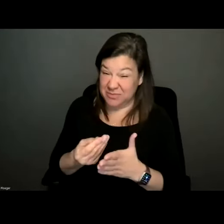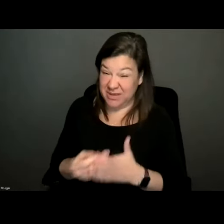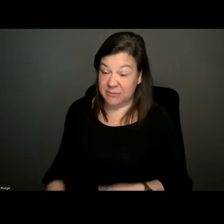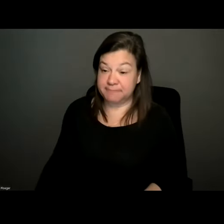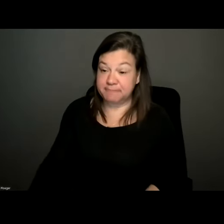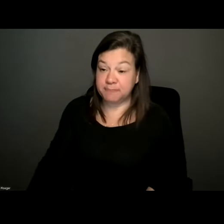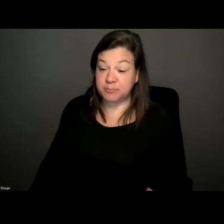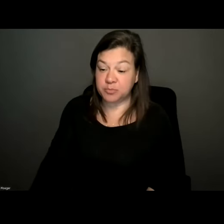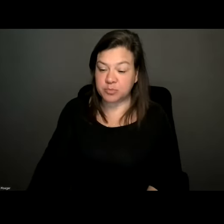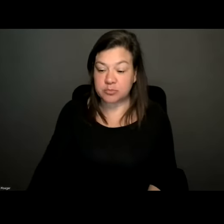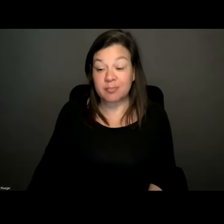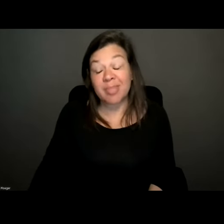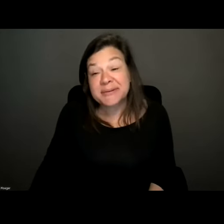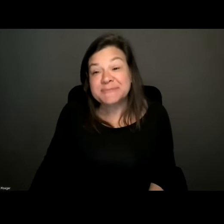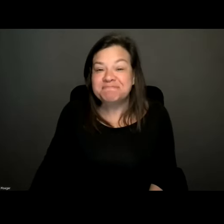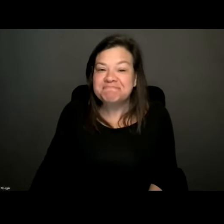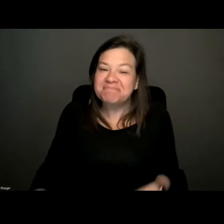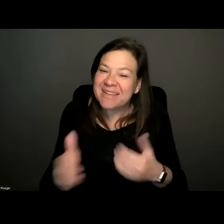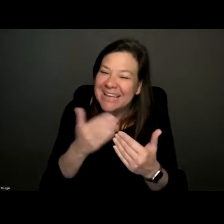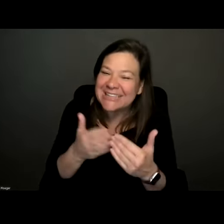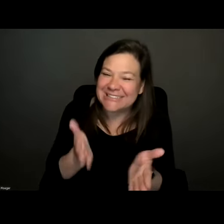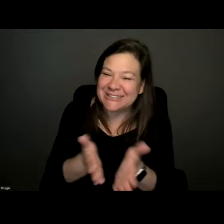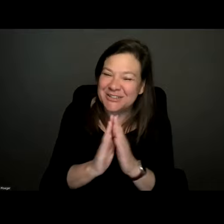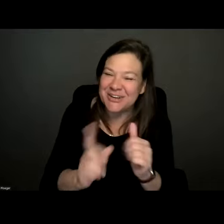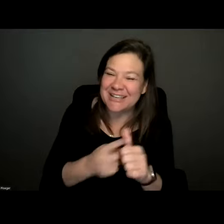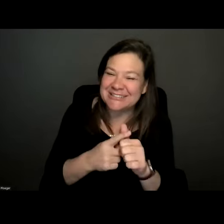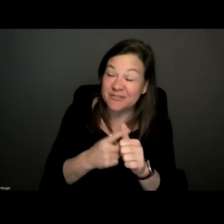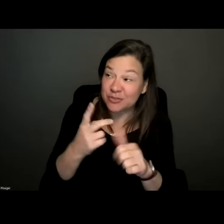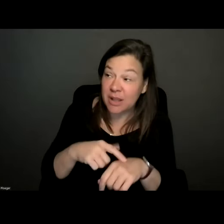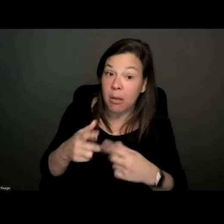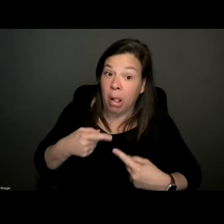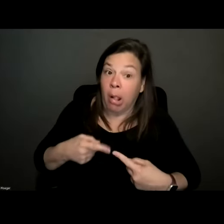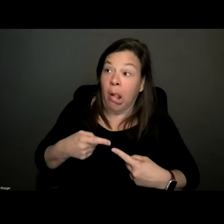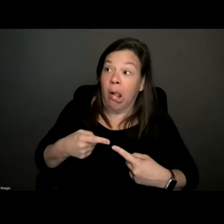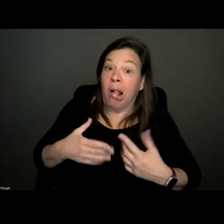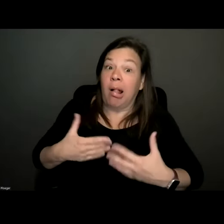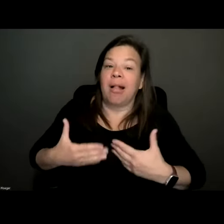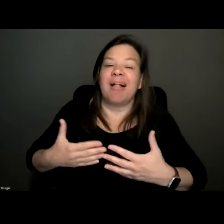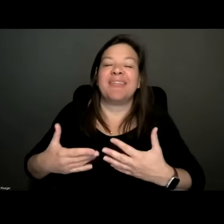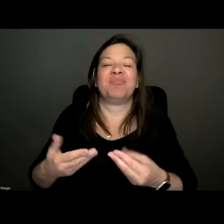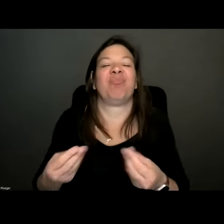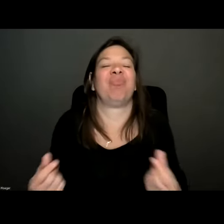but it gets easier after the first time, right? There was a theater that wasn't,